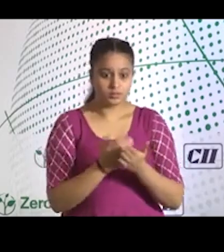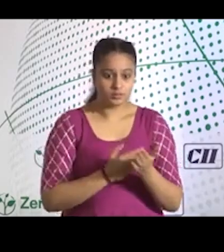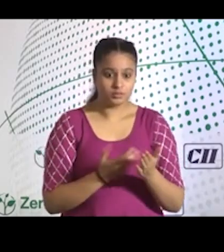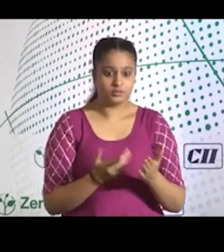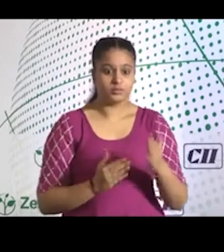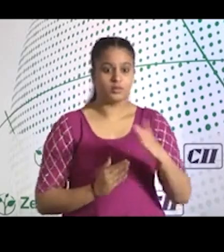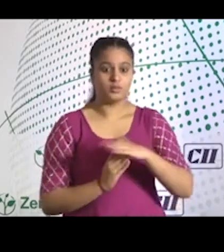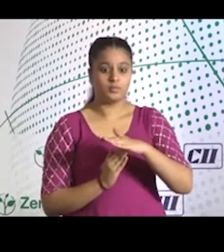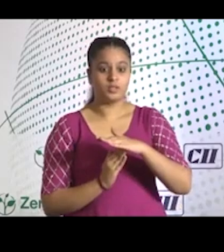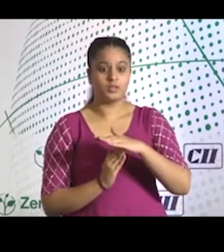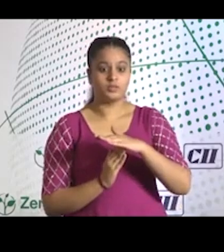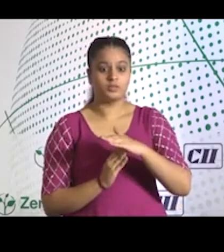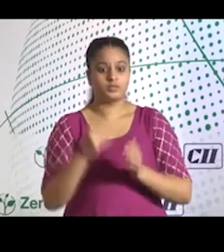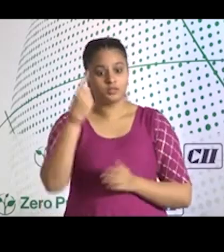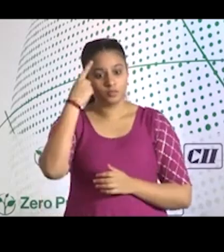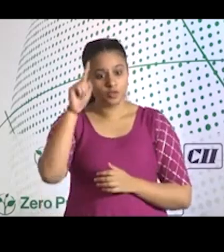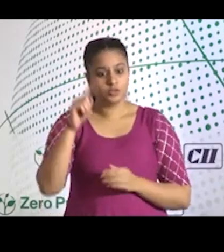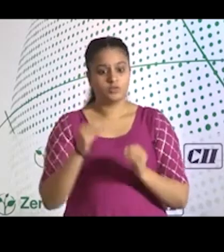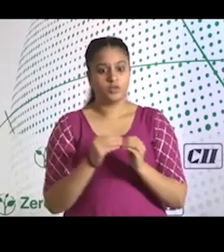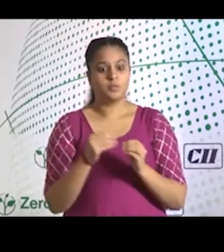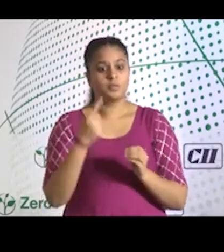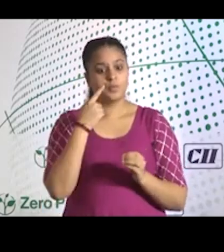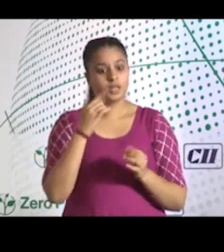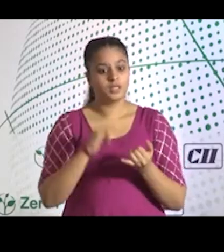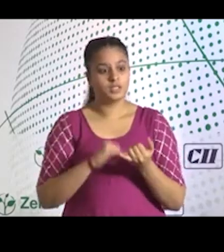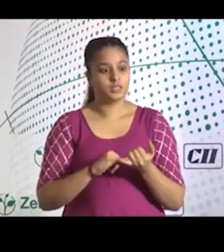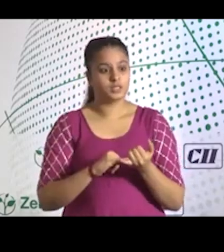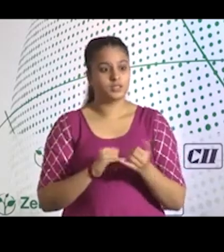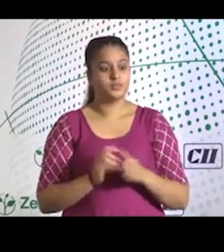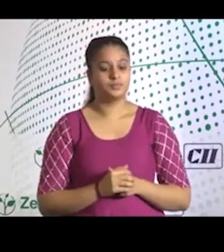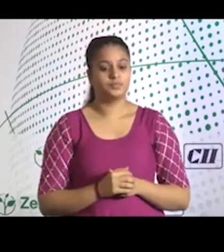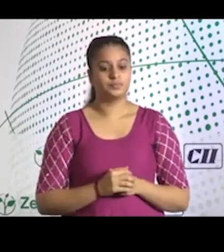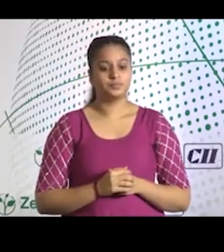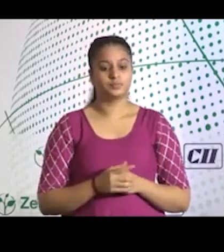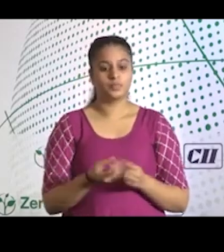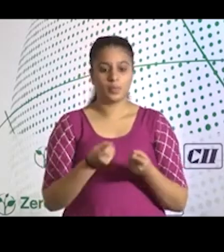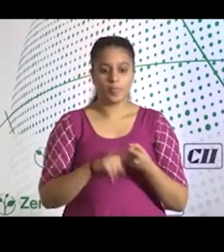for internal employees, where we feel that this is a lot more